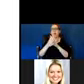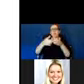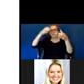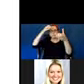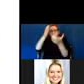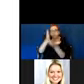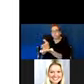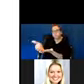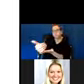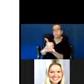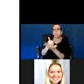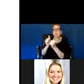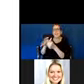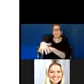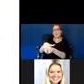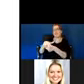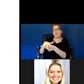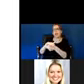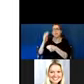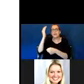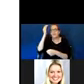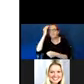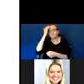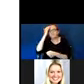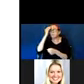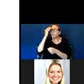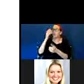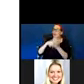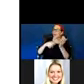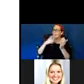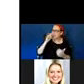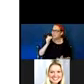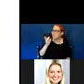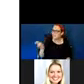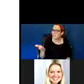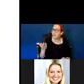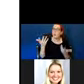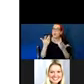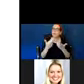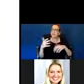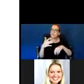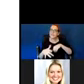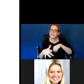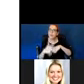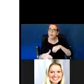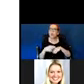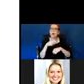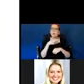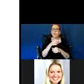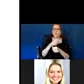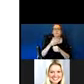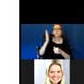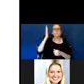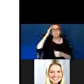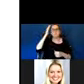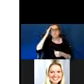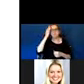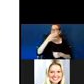and they know all of the resources that are available to their clients. And homeless outreach looks really different